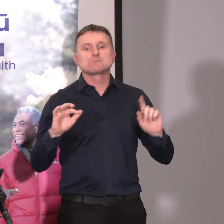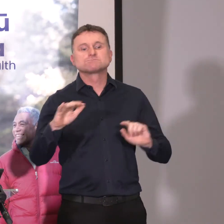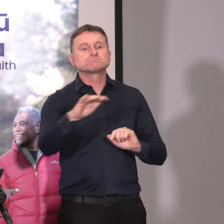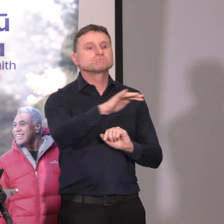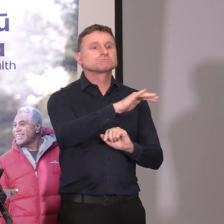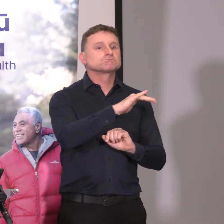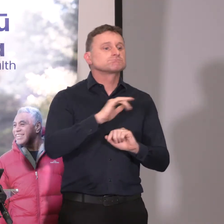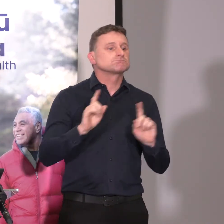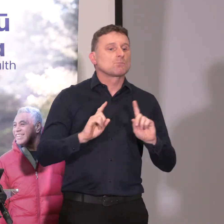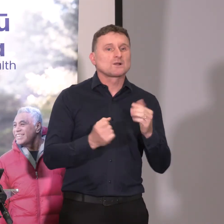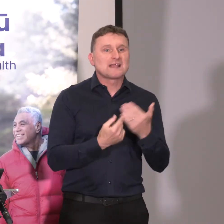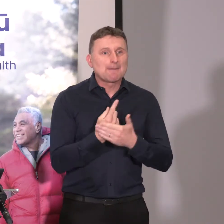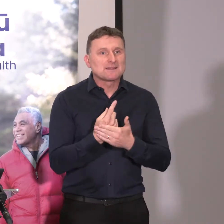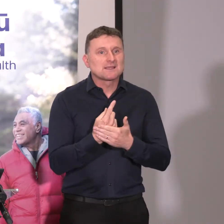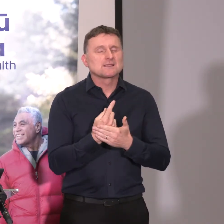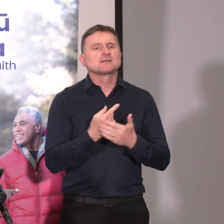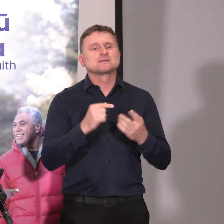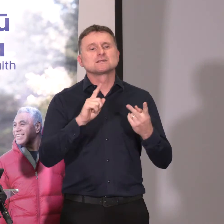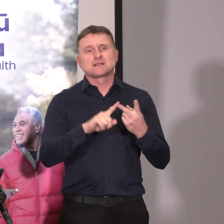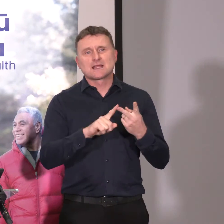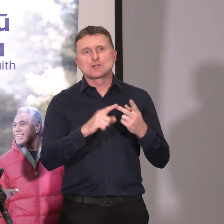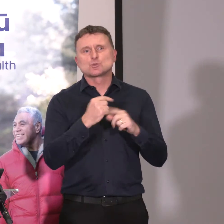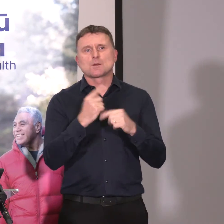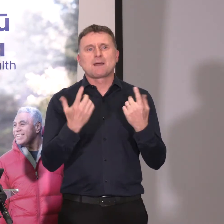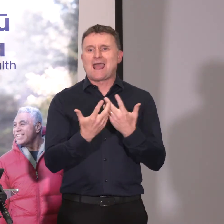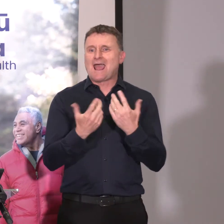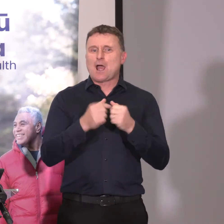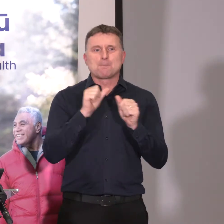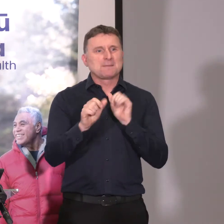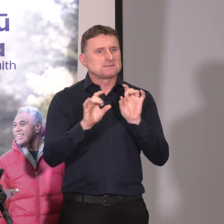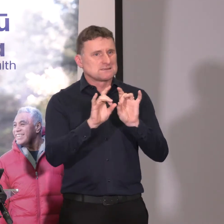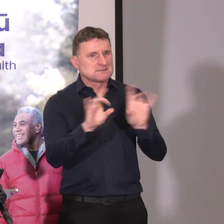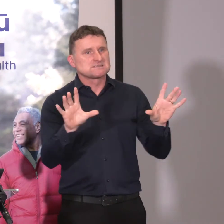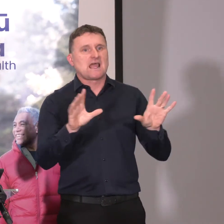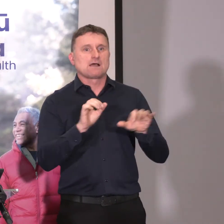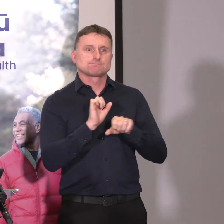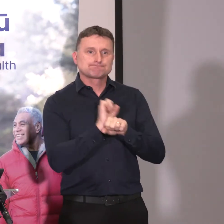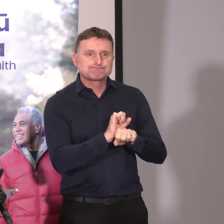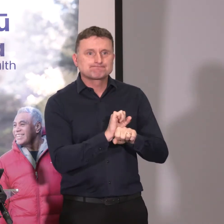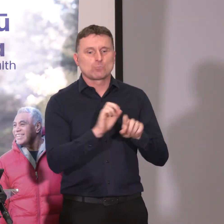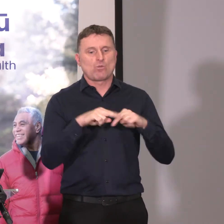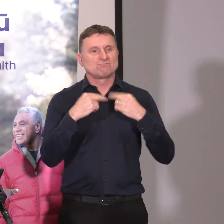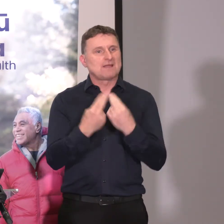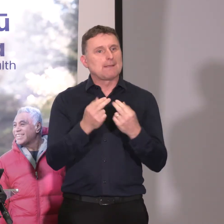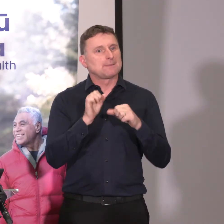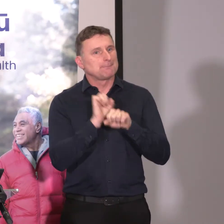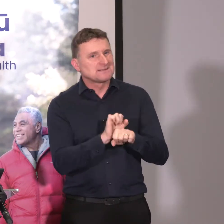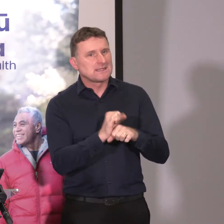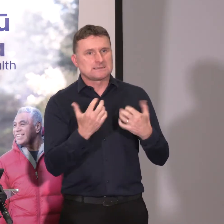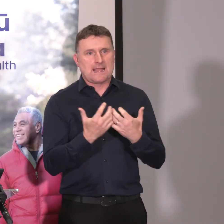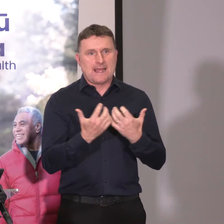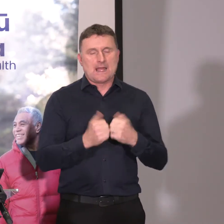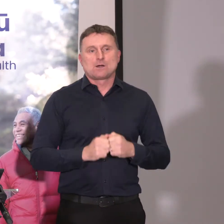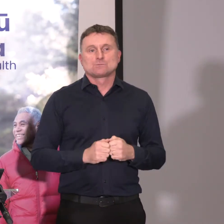outbreak before moving on to what we can do to best protect ourselves and our loved ones